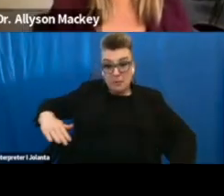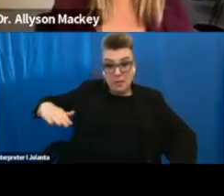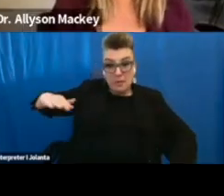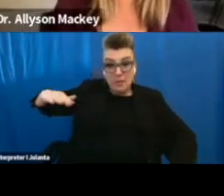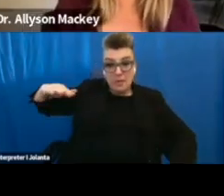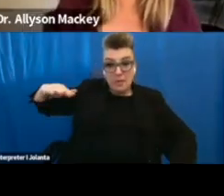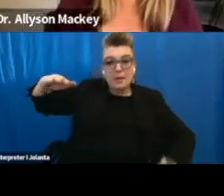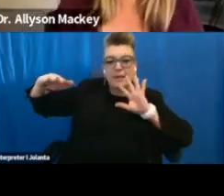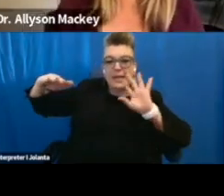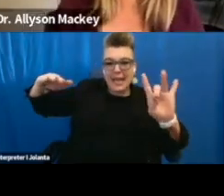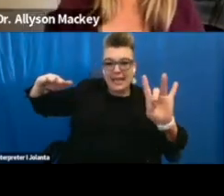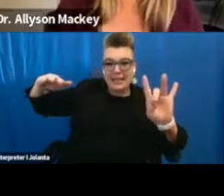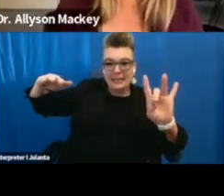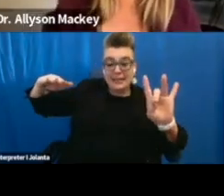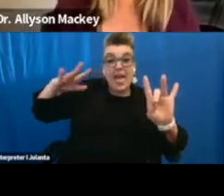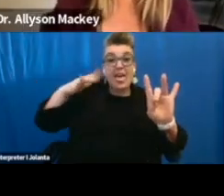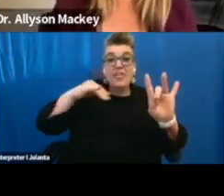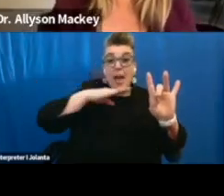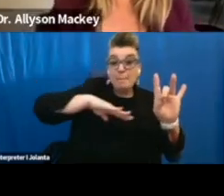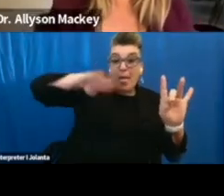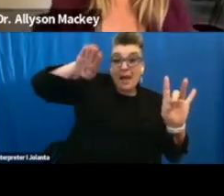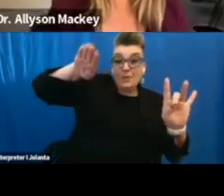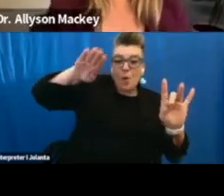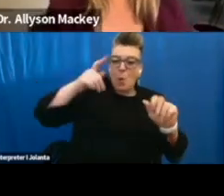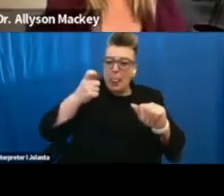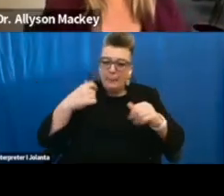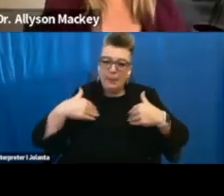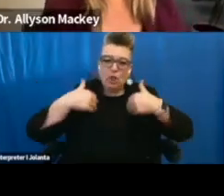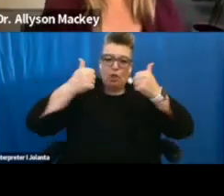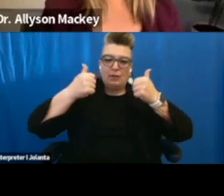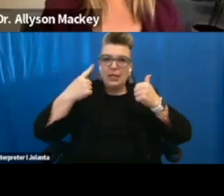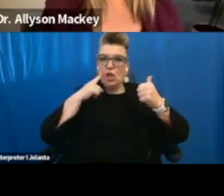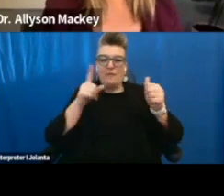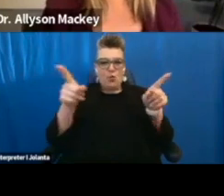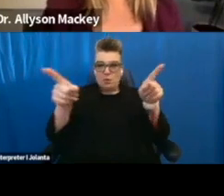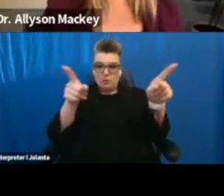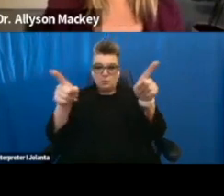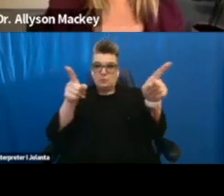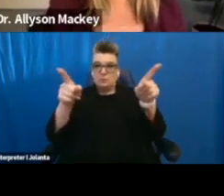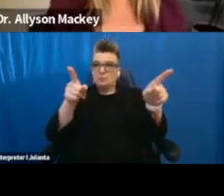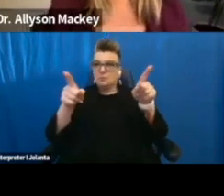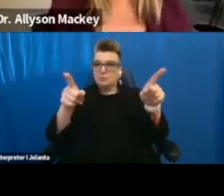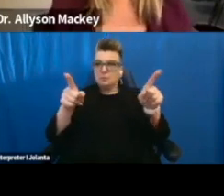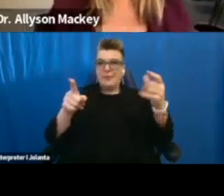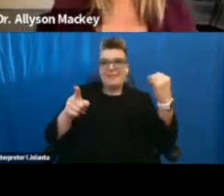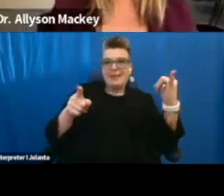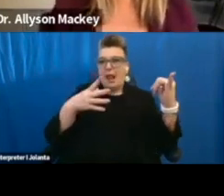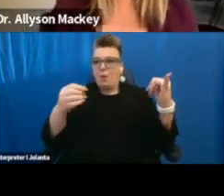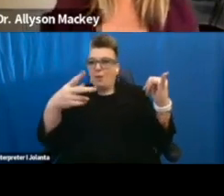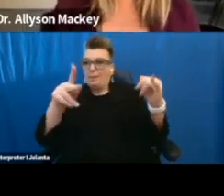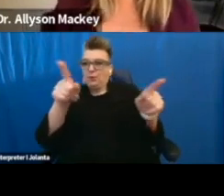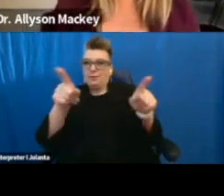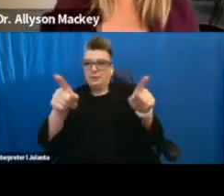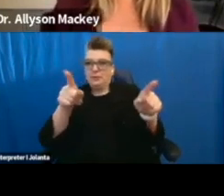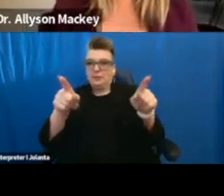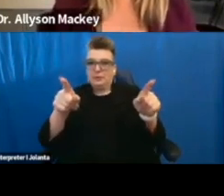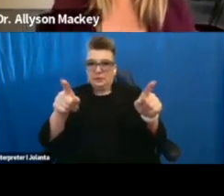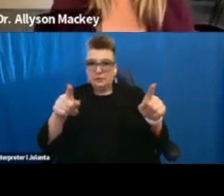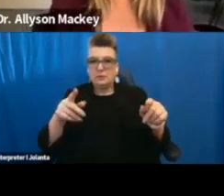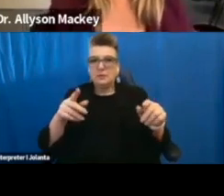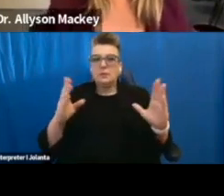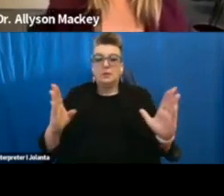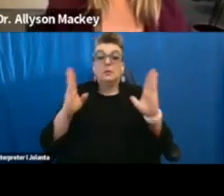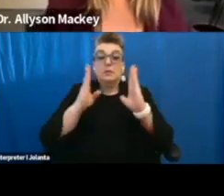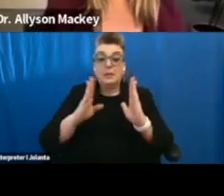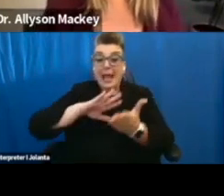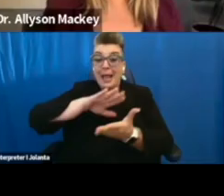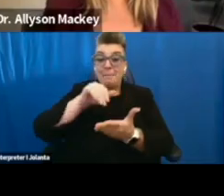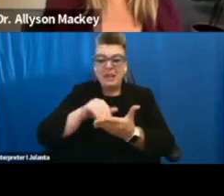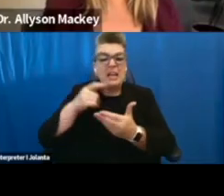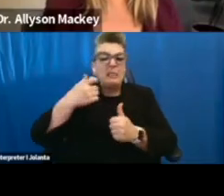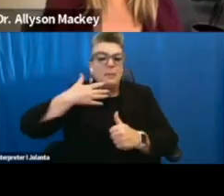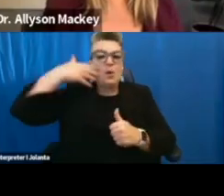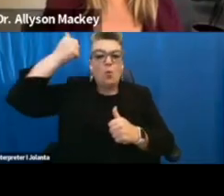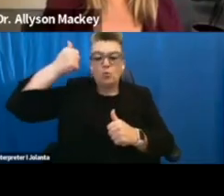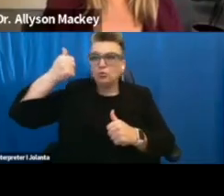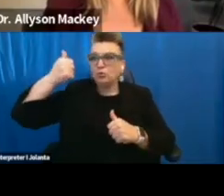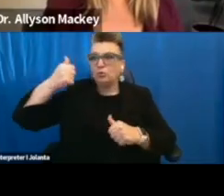is slightly earlier for both ends of this sensory association axis a little later for mid-rank areas